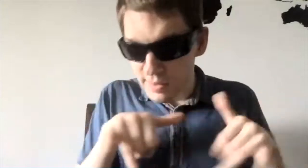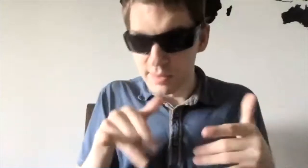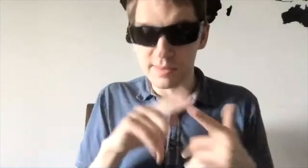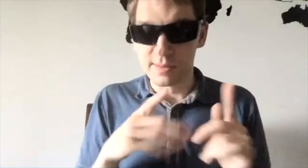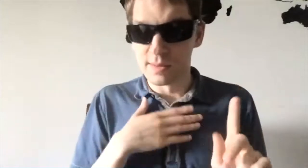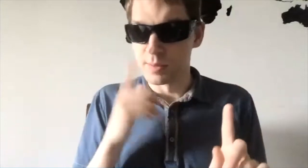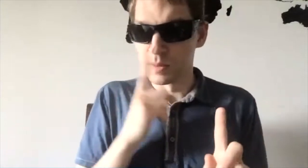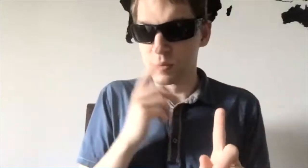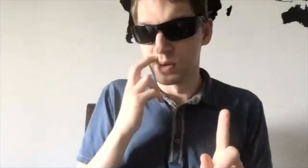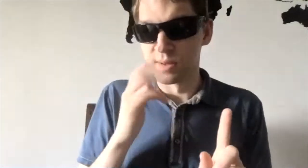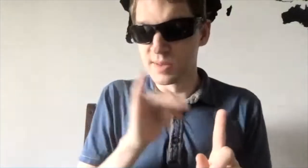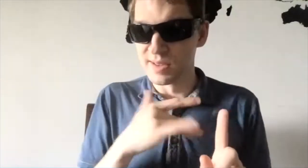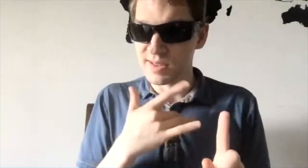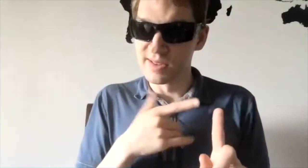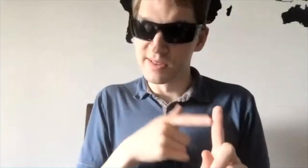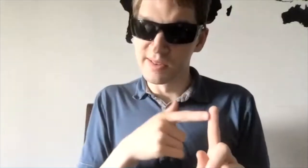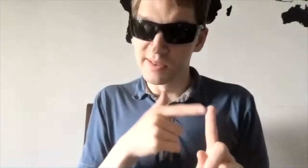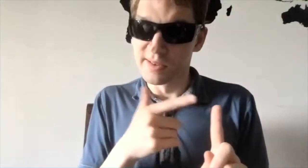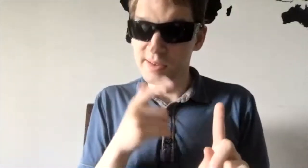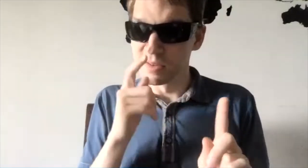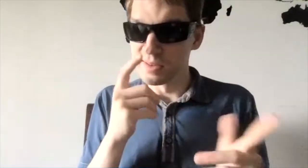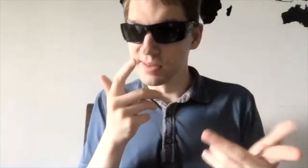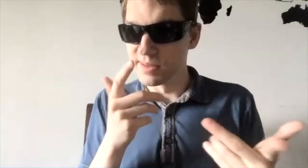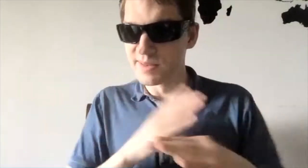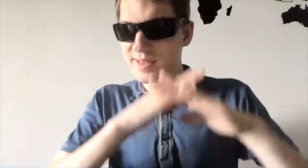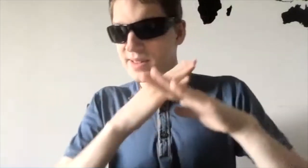I would just want to experience life just like everyone else.